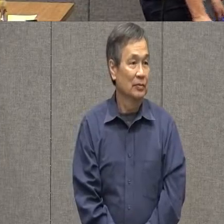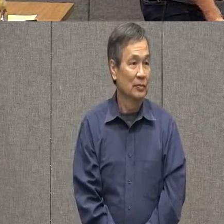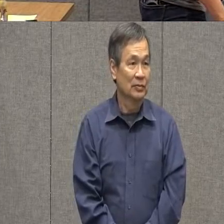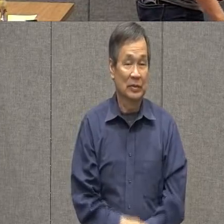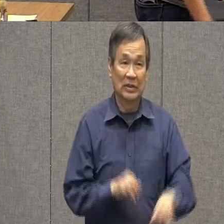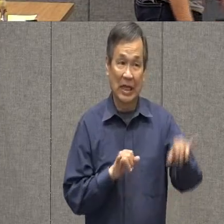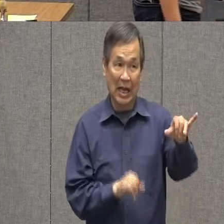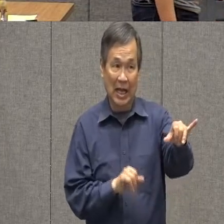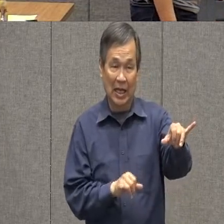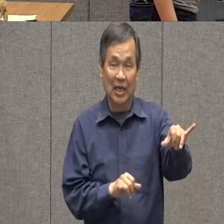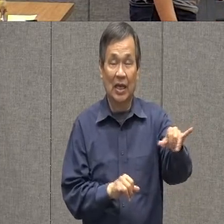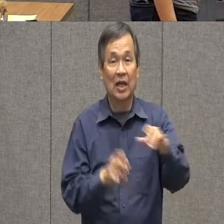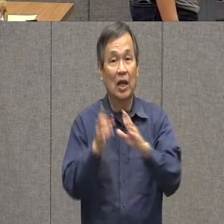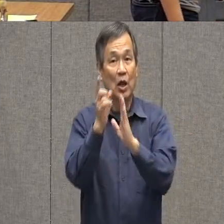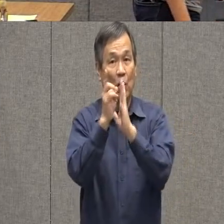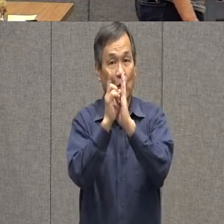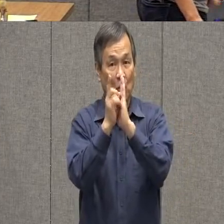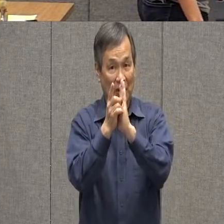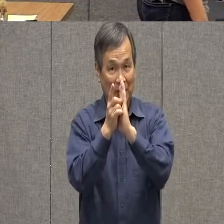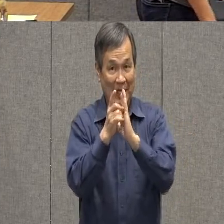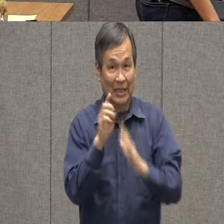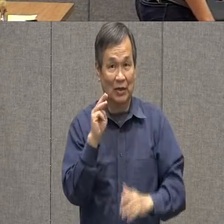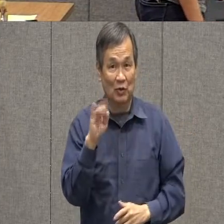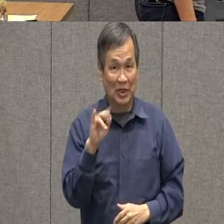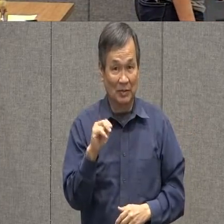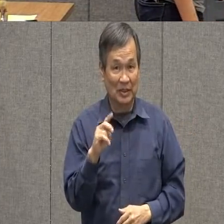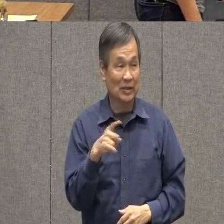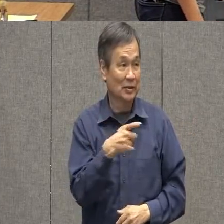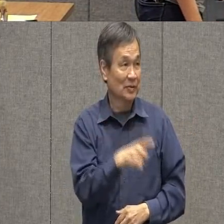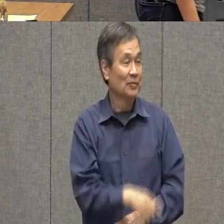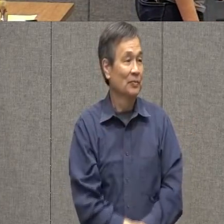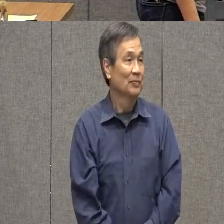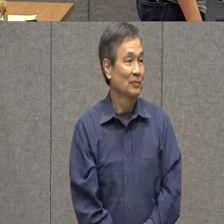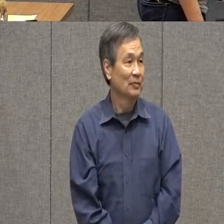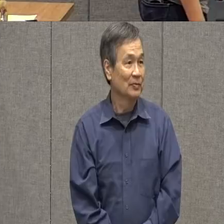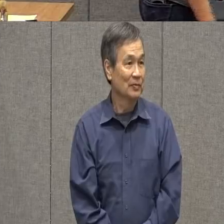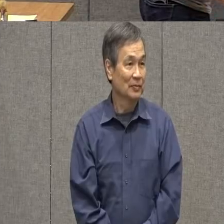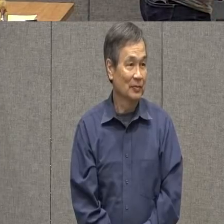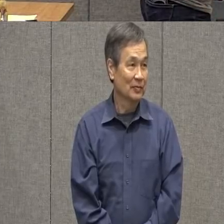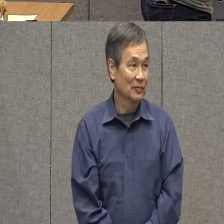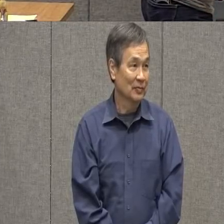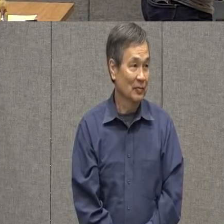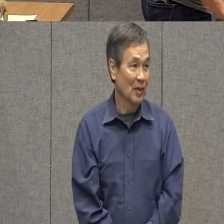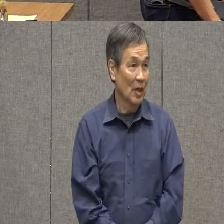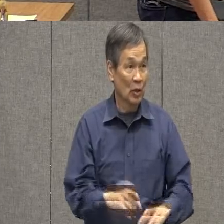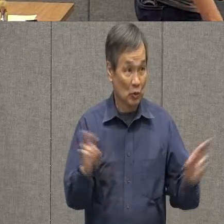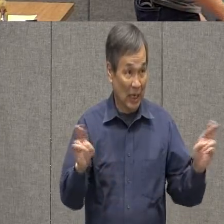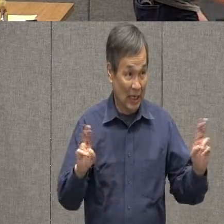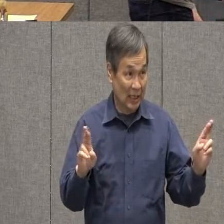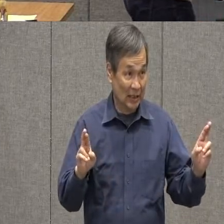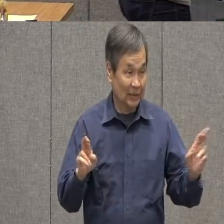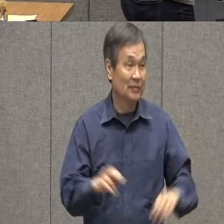Okay, so I have to hold still, right? You have to hold still. That's hard for me. You can do this. Tell me when you're ready to start counting. Here we go.